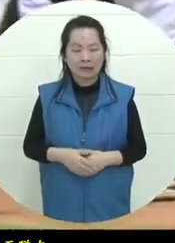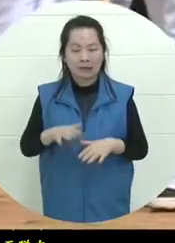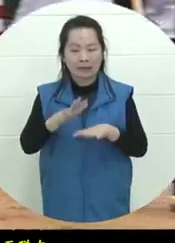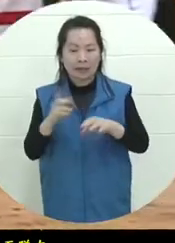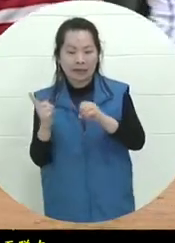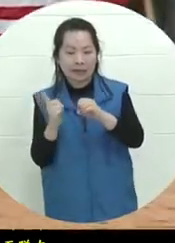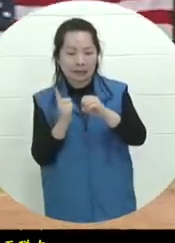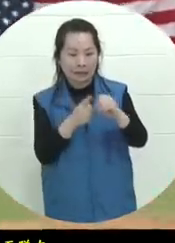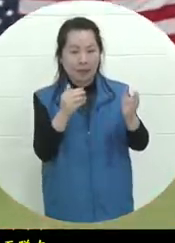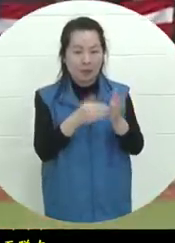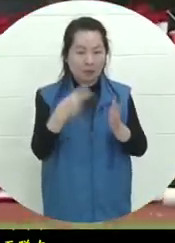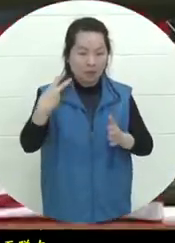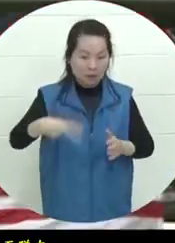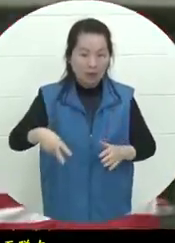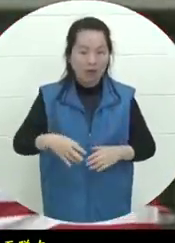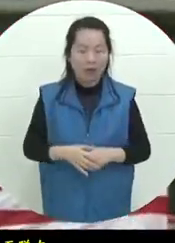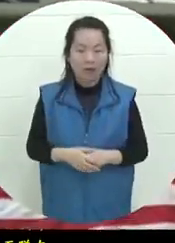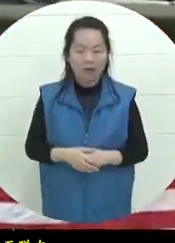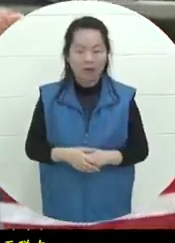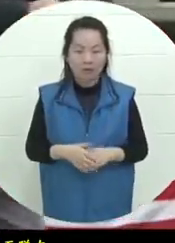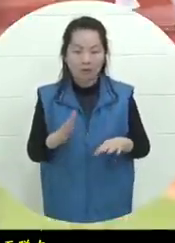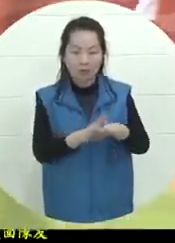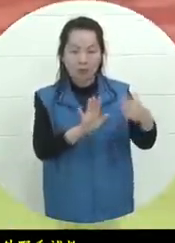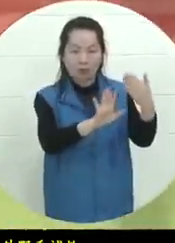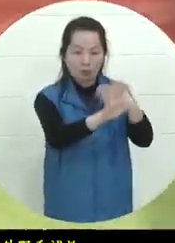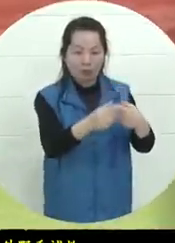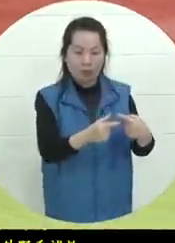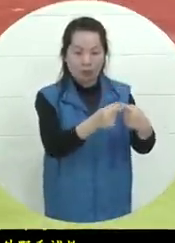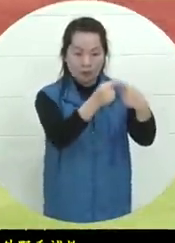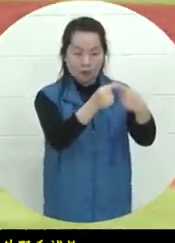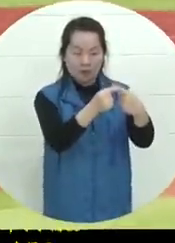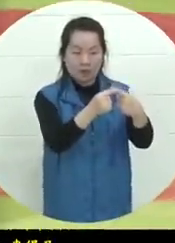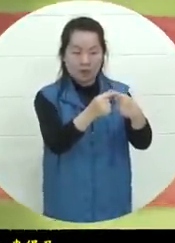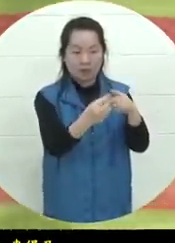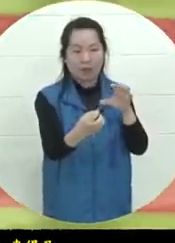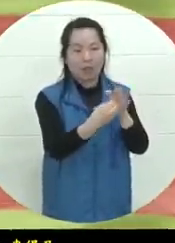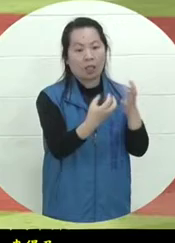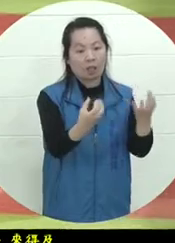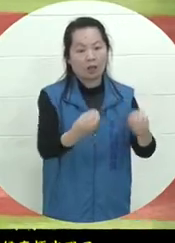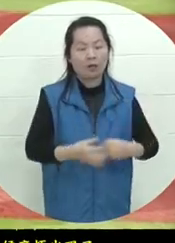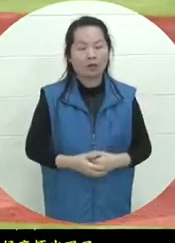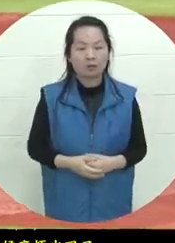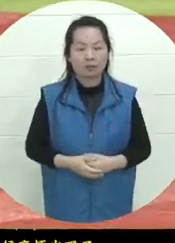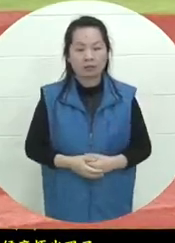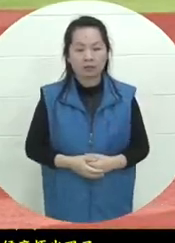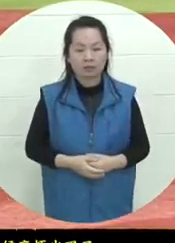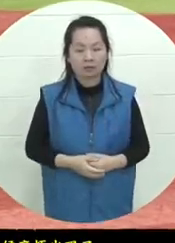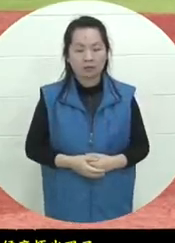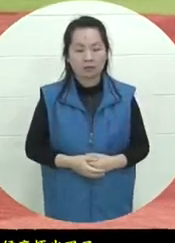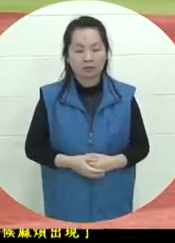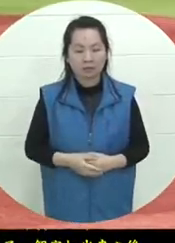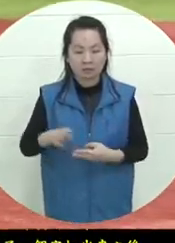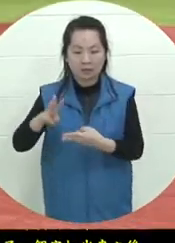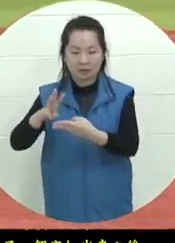Zuo Aye came out . This side did not handle it well at the first time , so the runners who had just taken advantage of the boat to melee the second and third